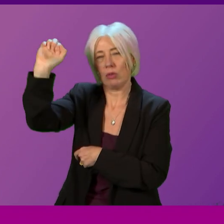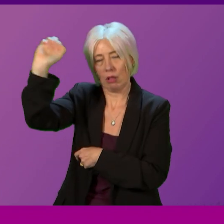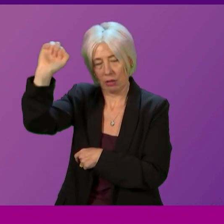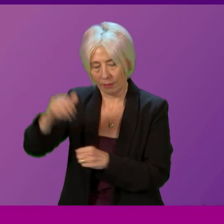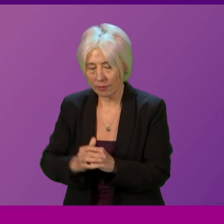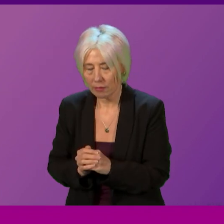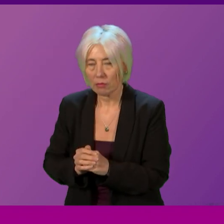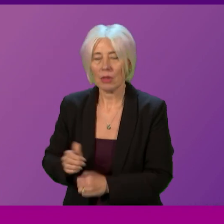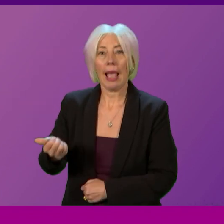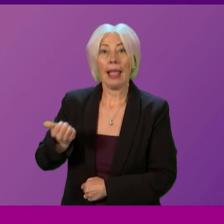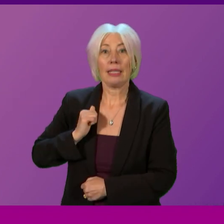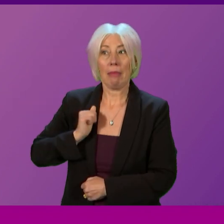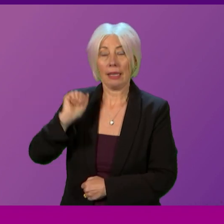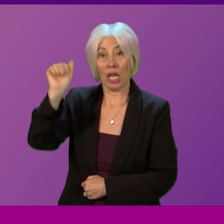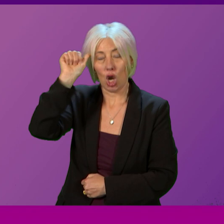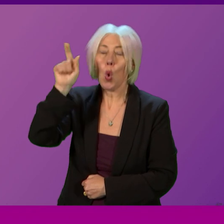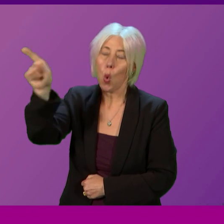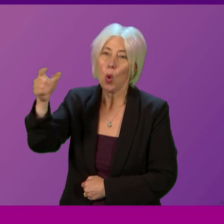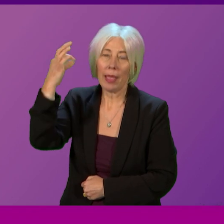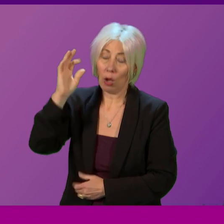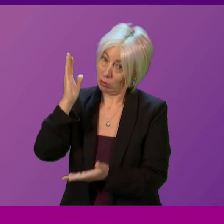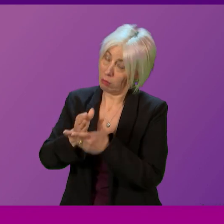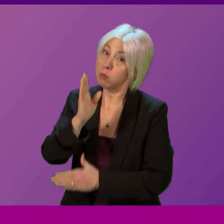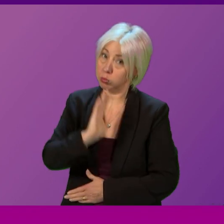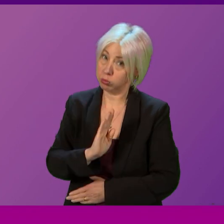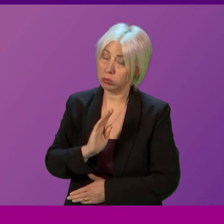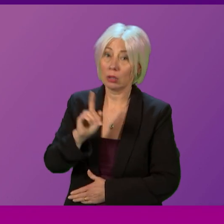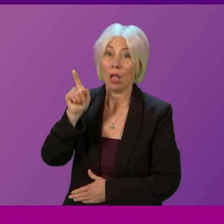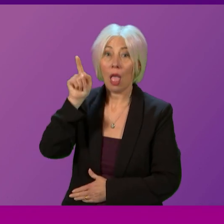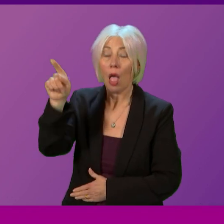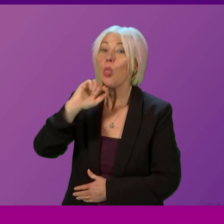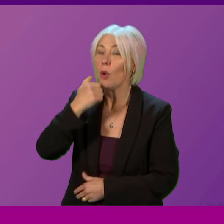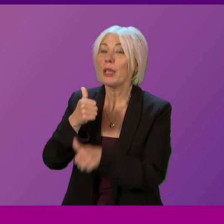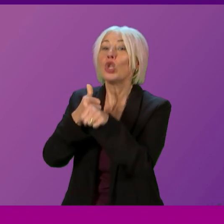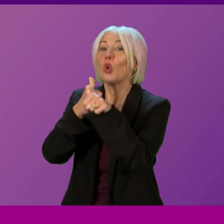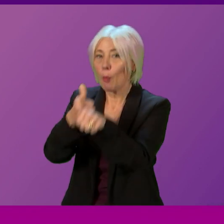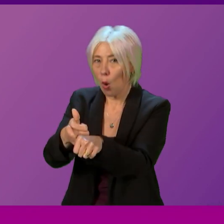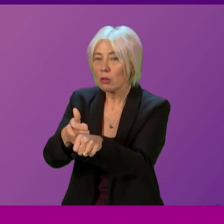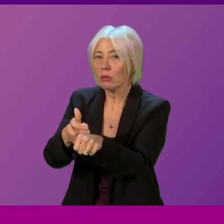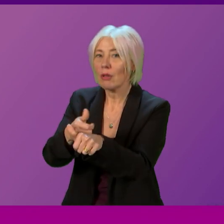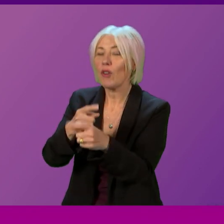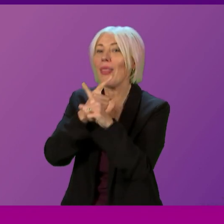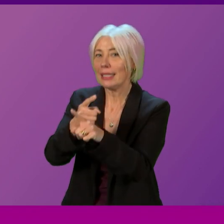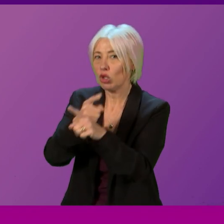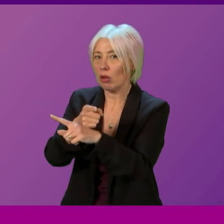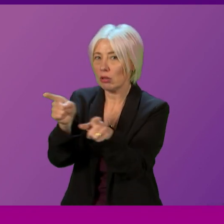I expect them to have support in place for teachers and to support teachers’ wellbeing.